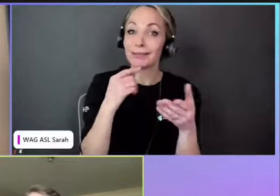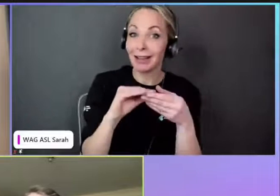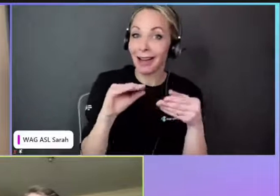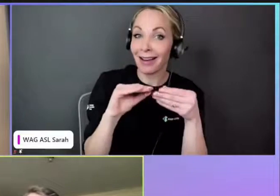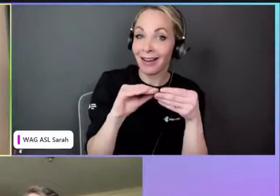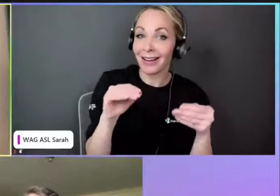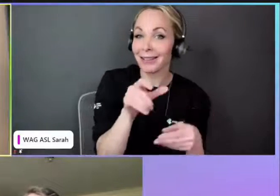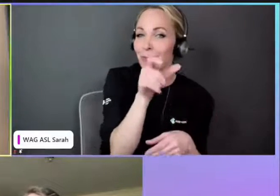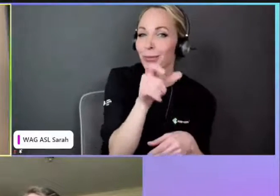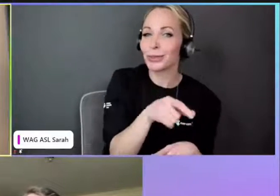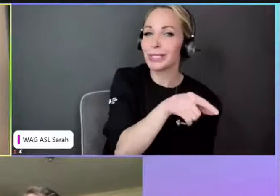Glad to hear it.